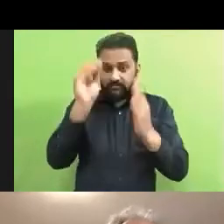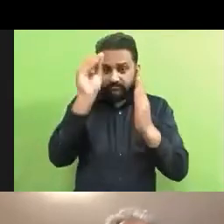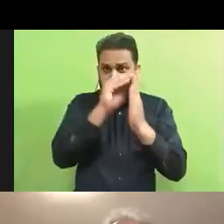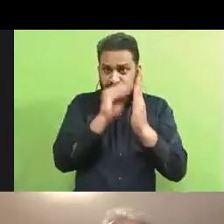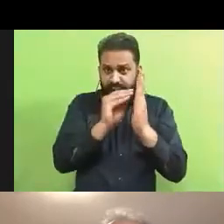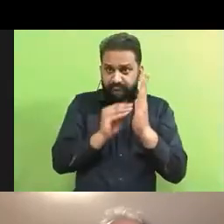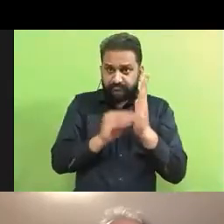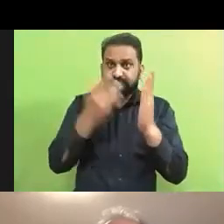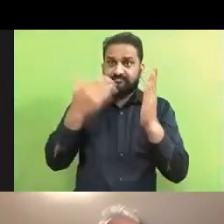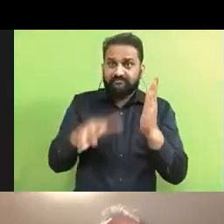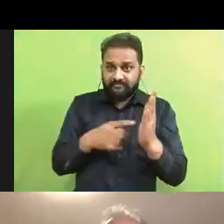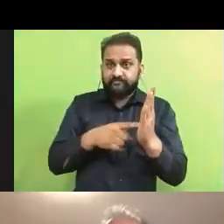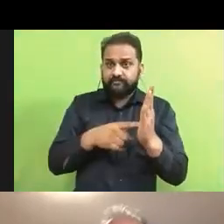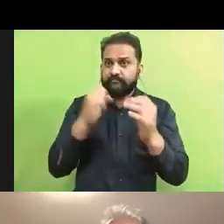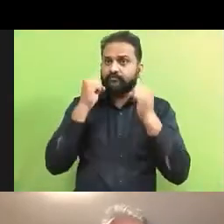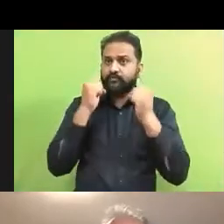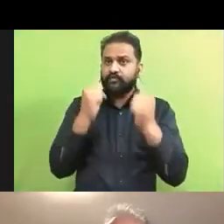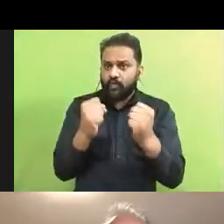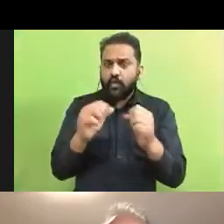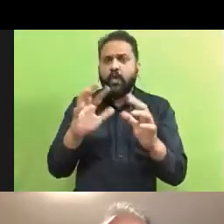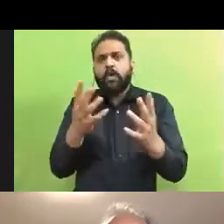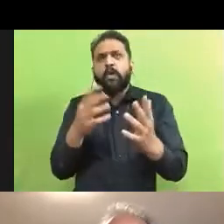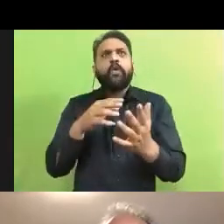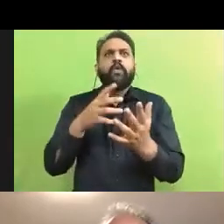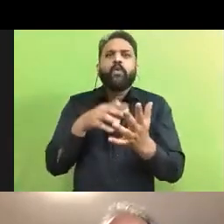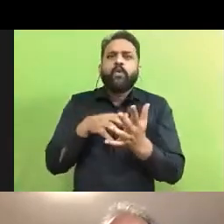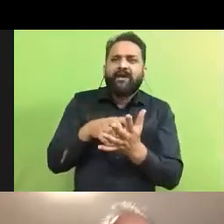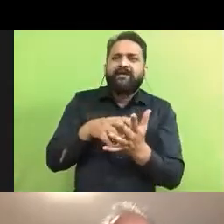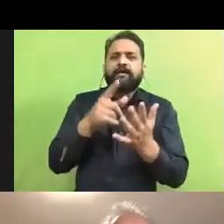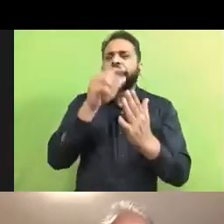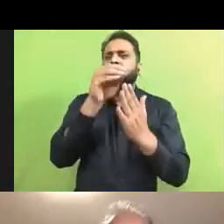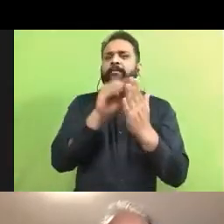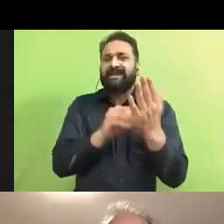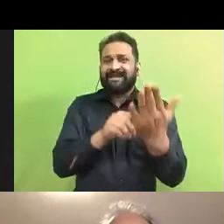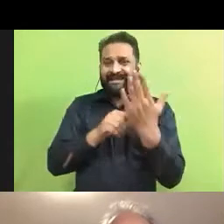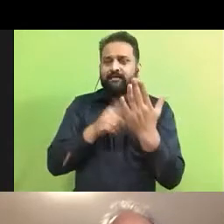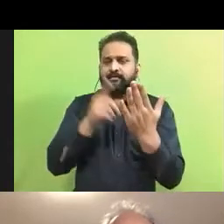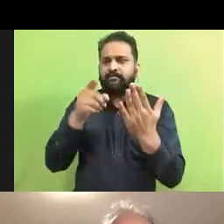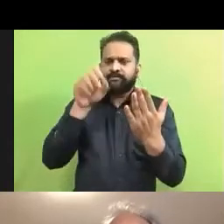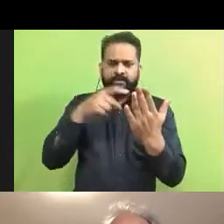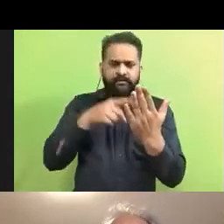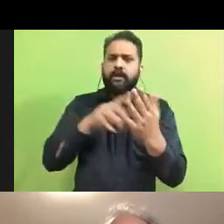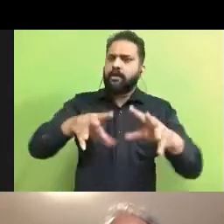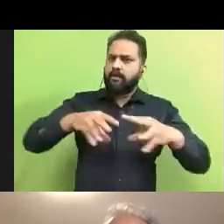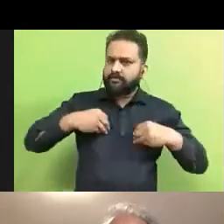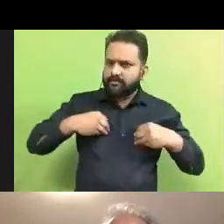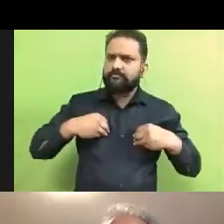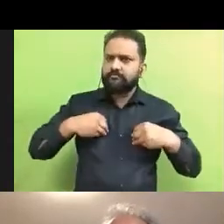strong or weak it is given to you and you can just accept it and you can nobody can challenge it